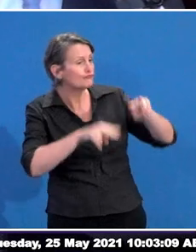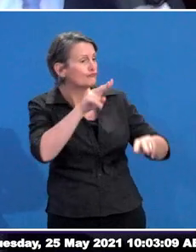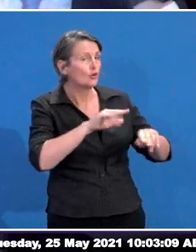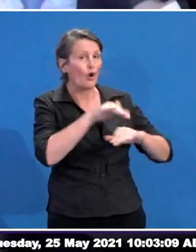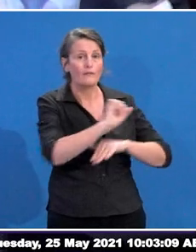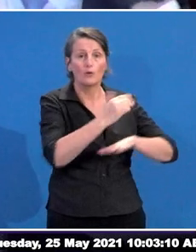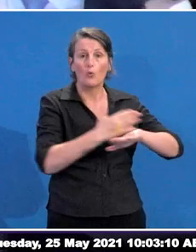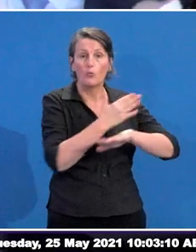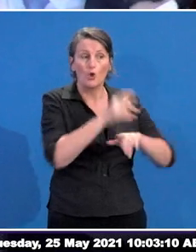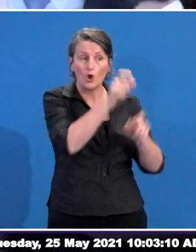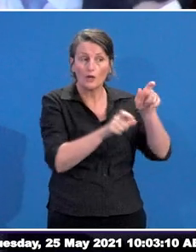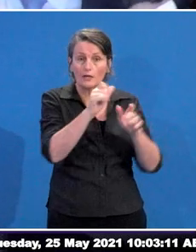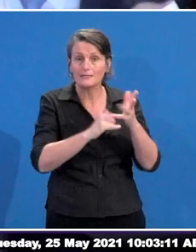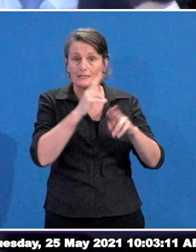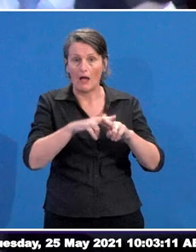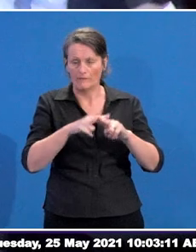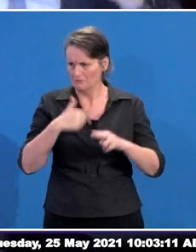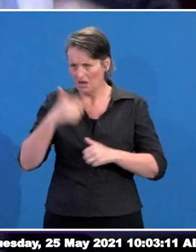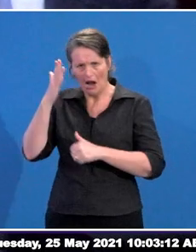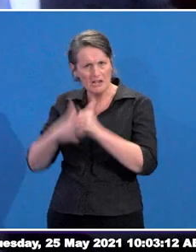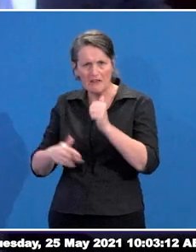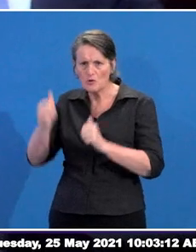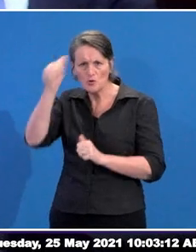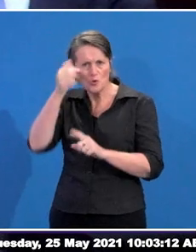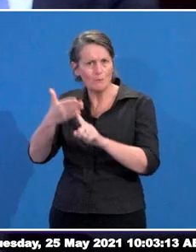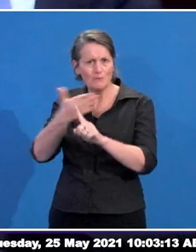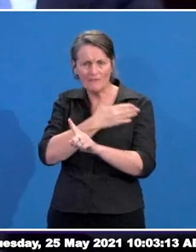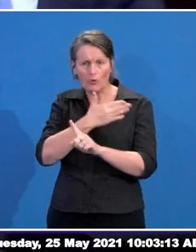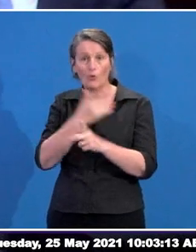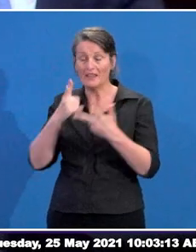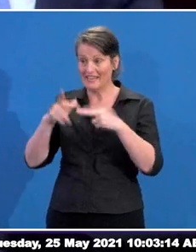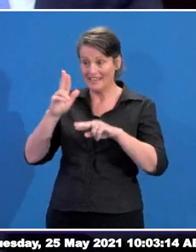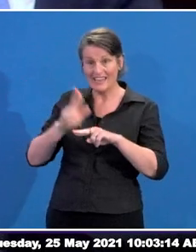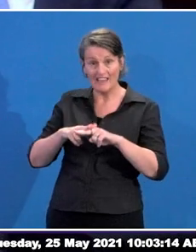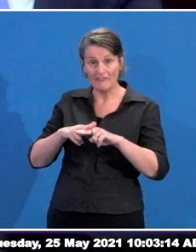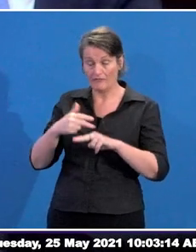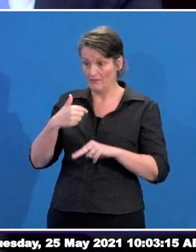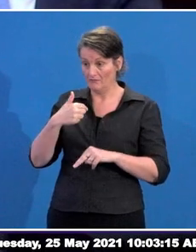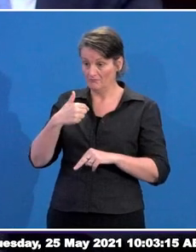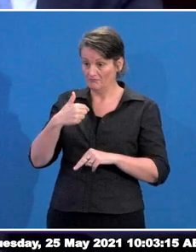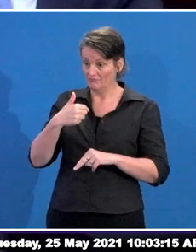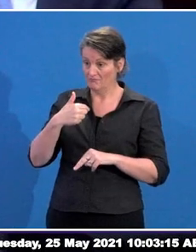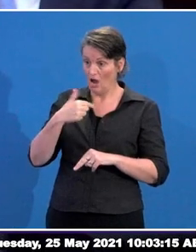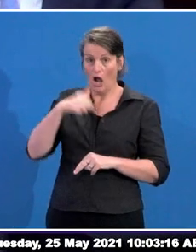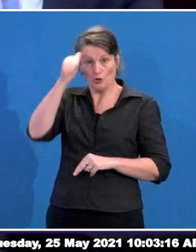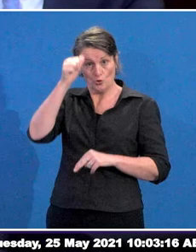Absolutely not. And if I had known, Sunnyfield wouldn't have received 1,500 emails, they would received 3,000.